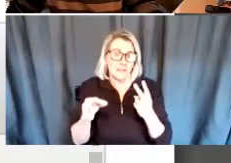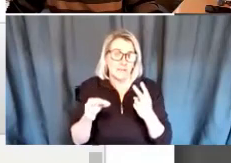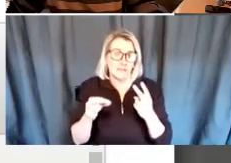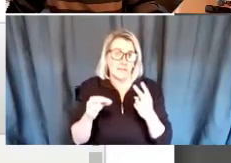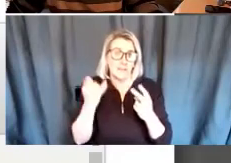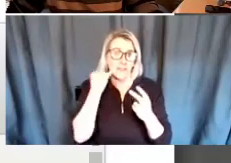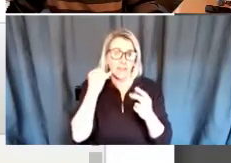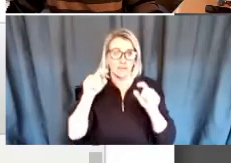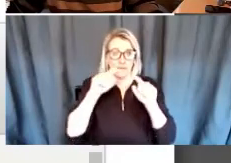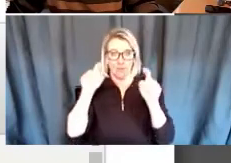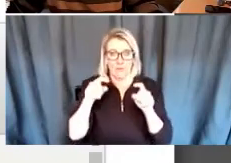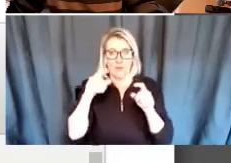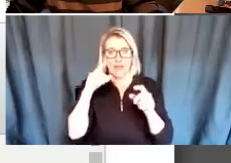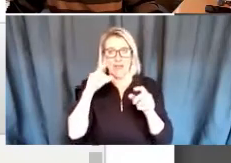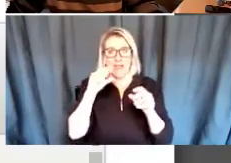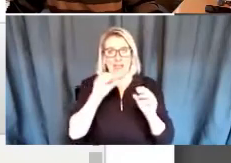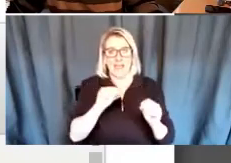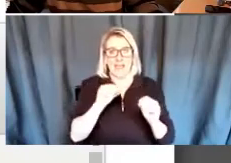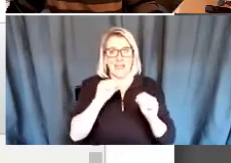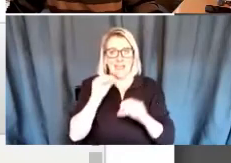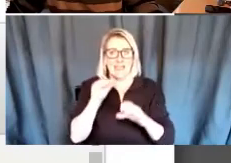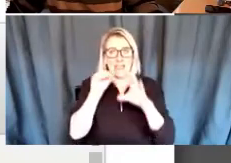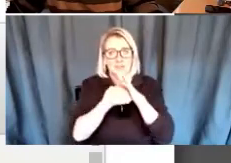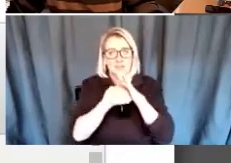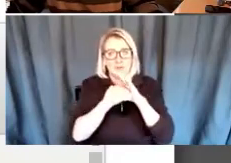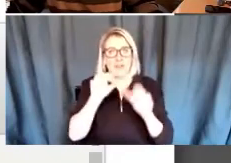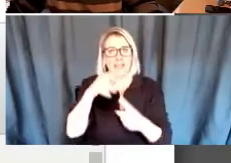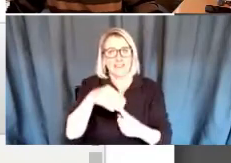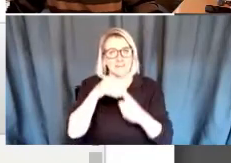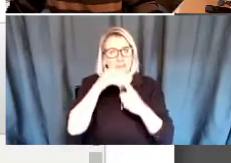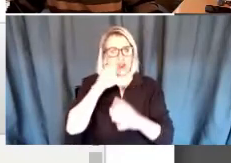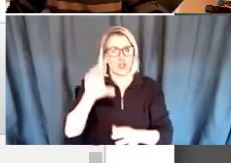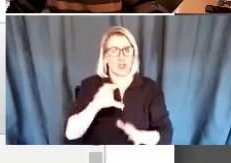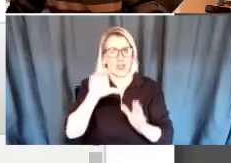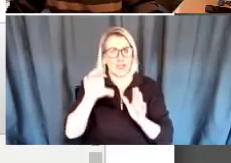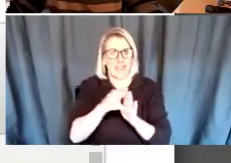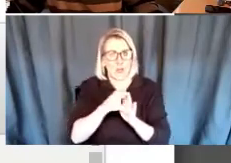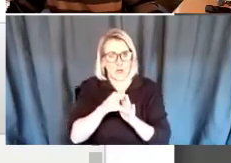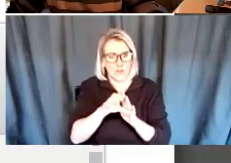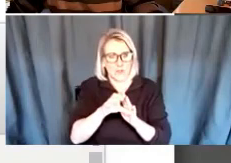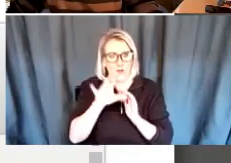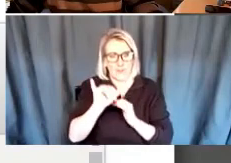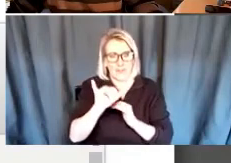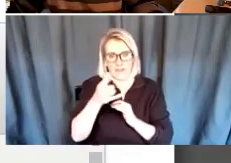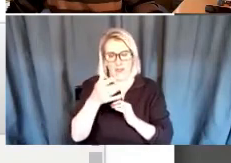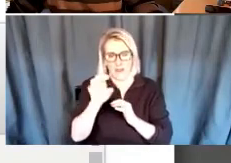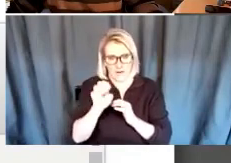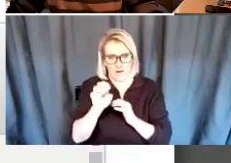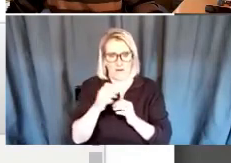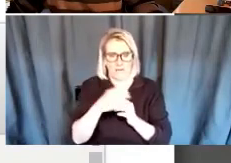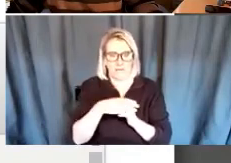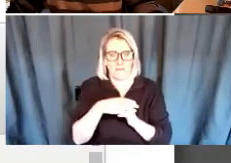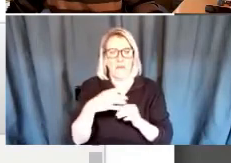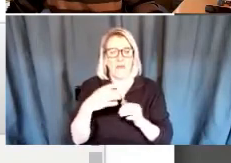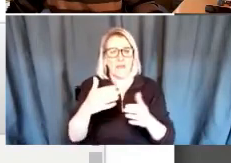insert any special characters, this is the icon to go to. The next one if you want to